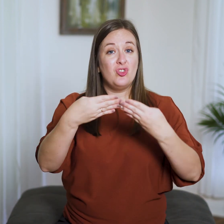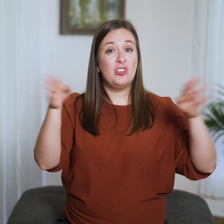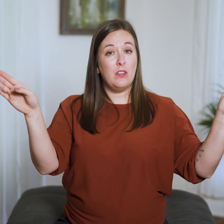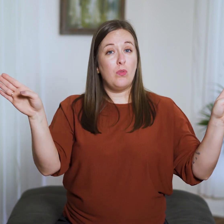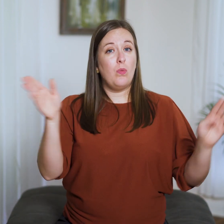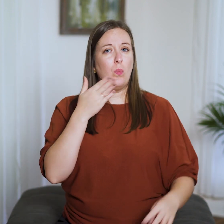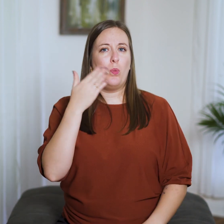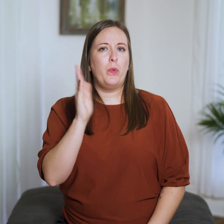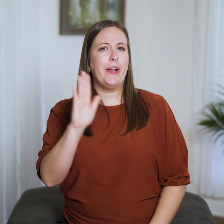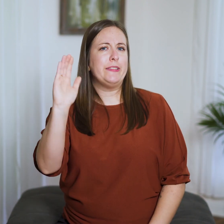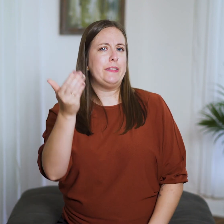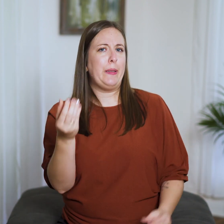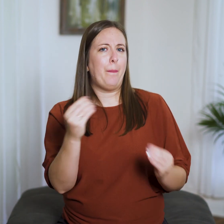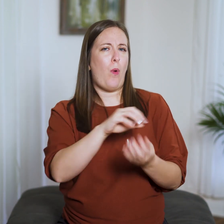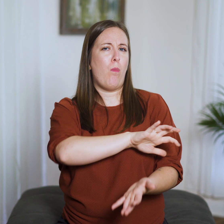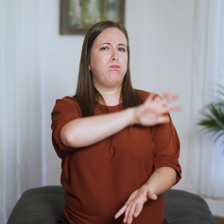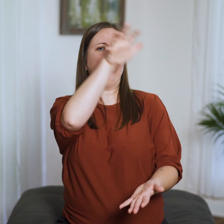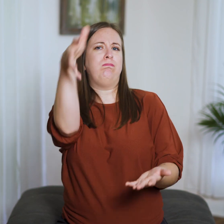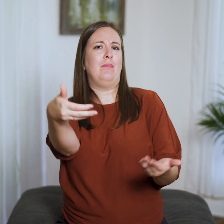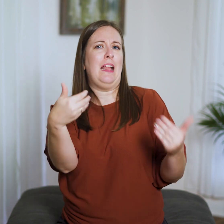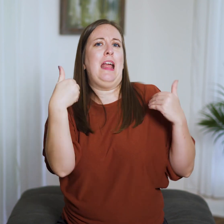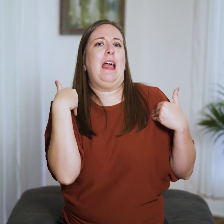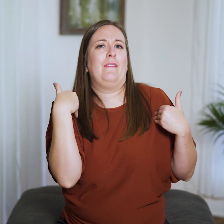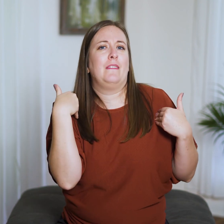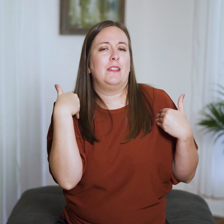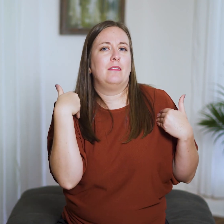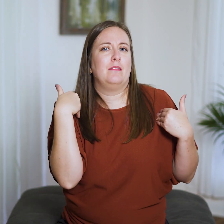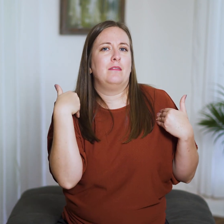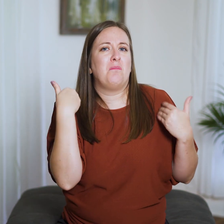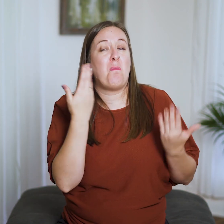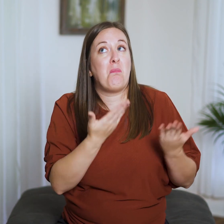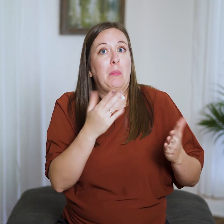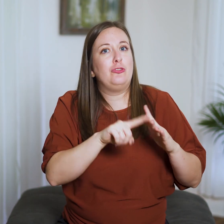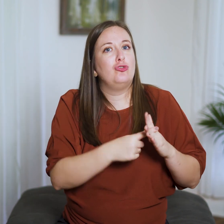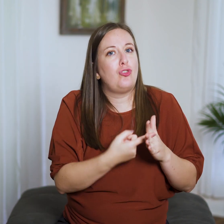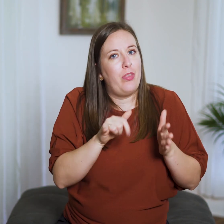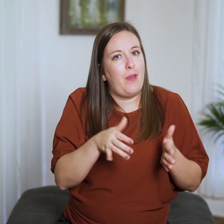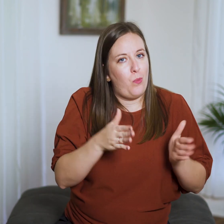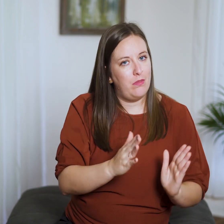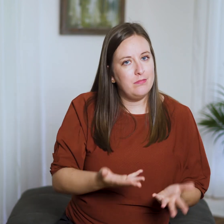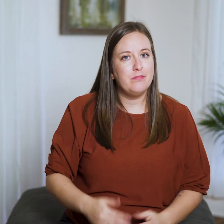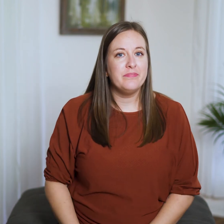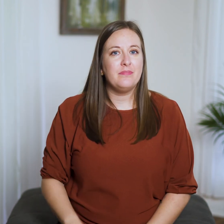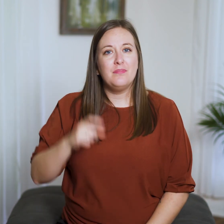in general, the wicked do seem to have more— or at least they start out that way.